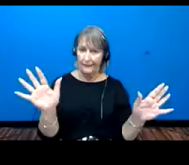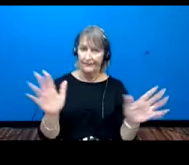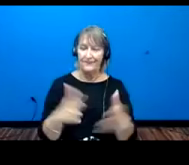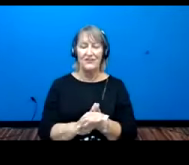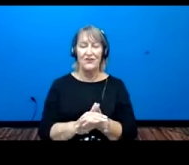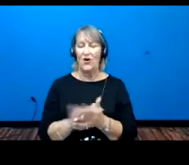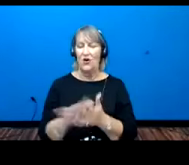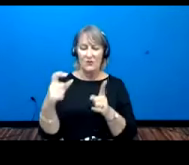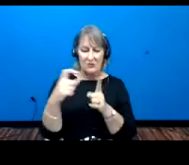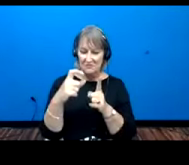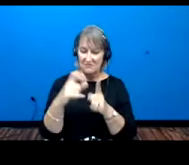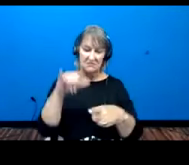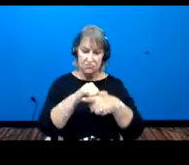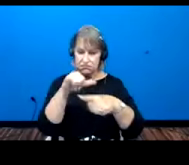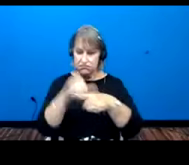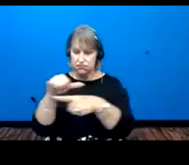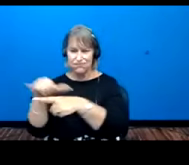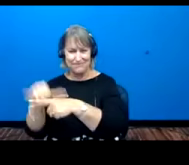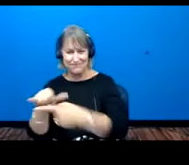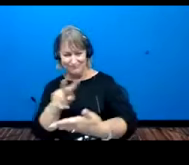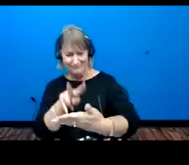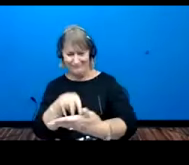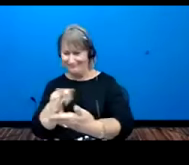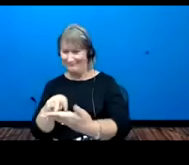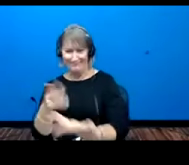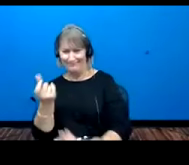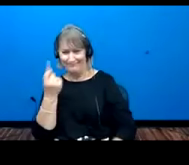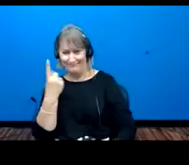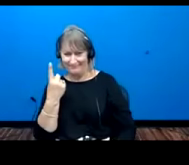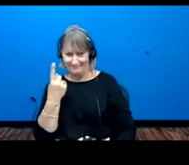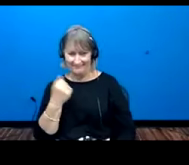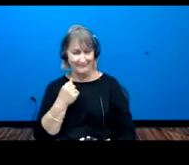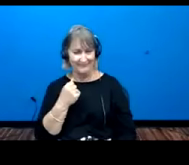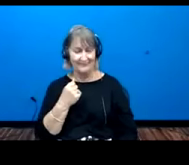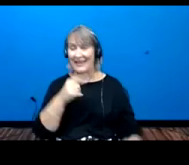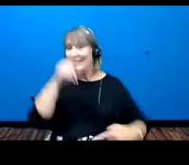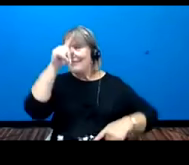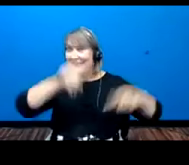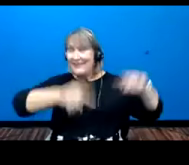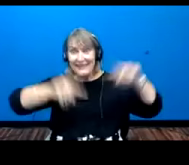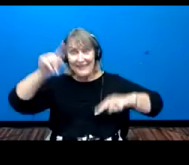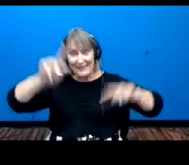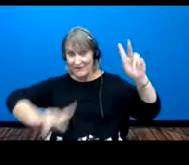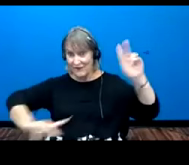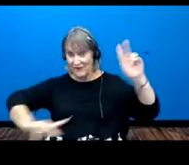so that our individuals who have various reading levels, that we can meet them where they're at